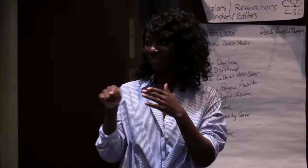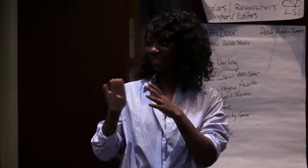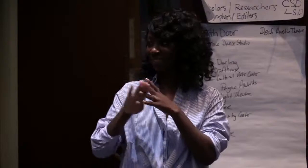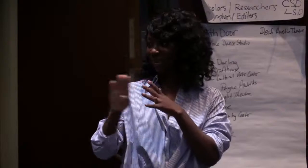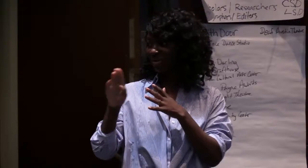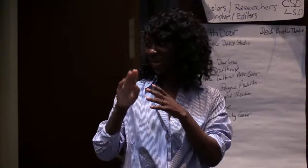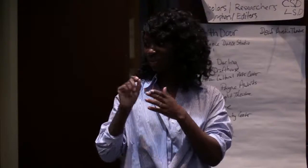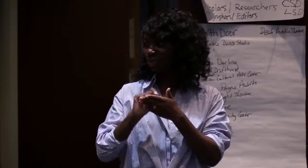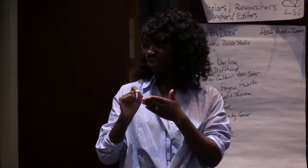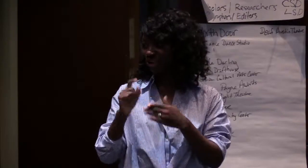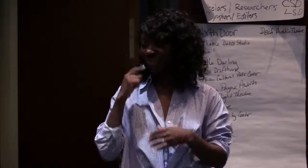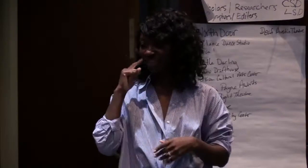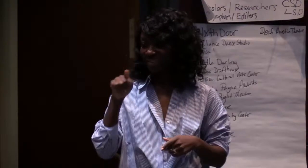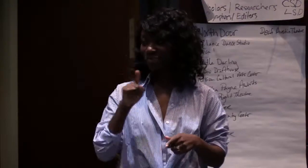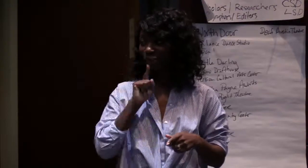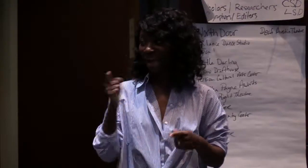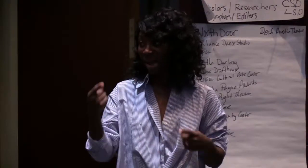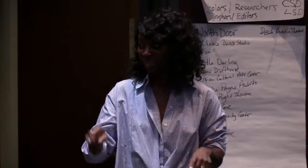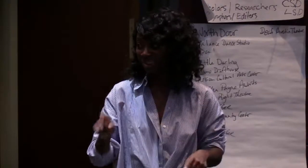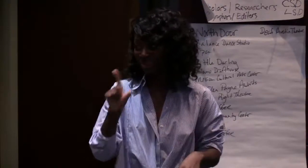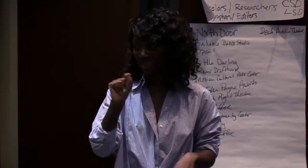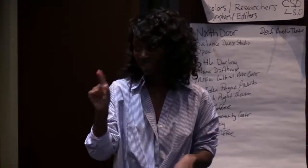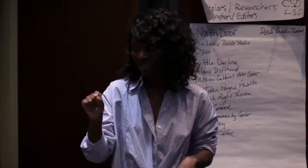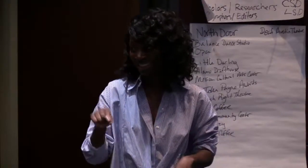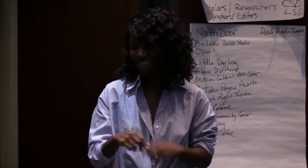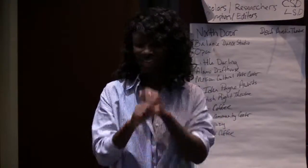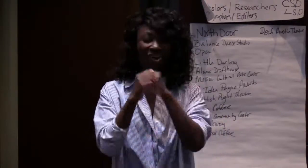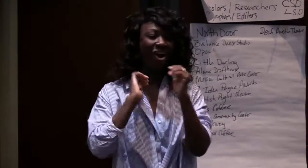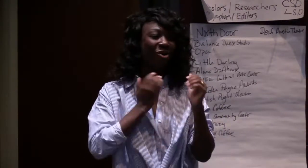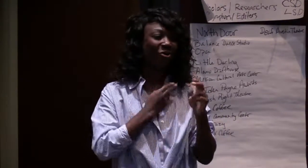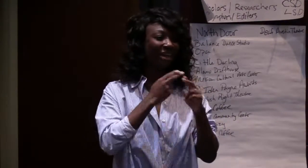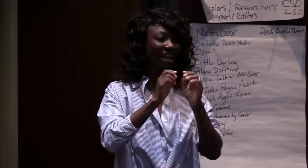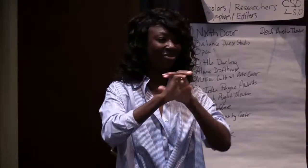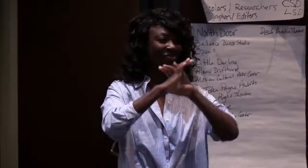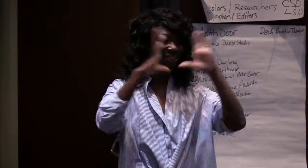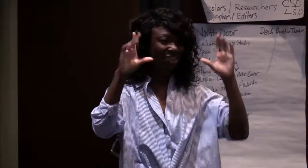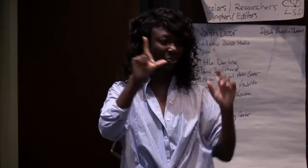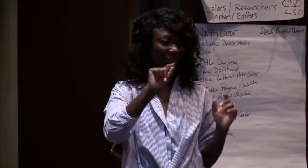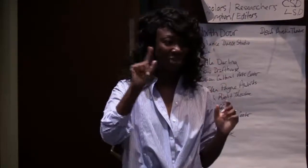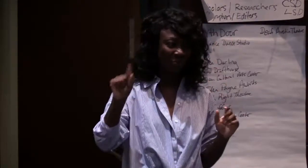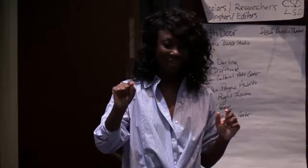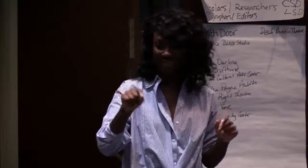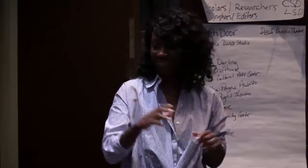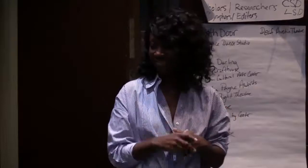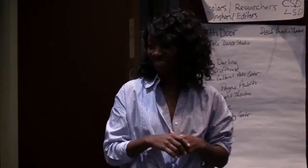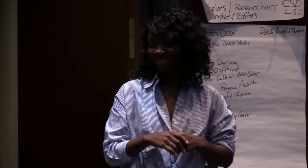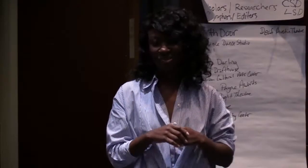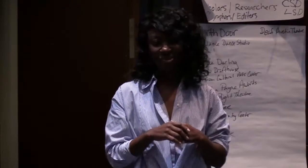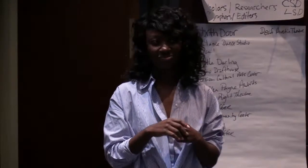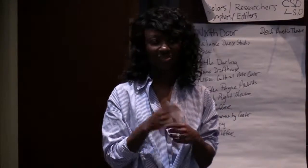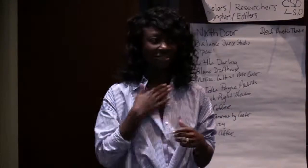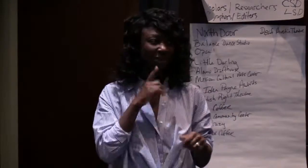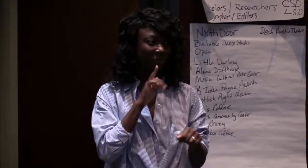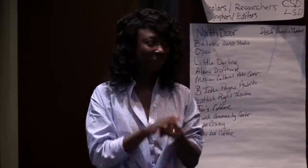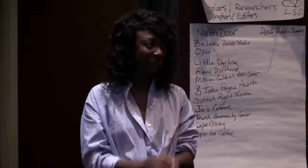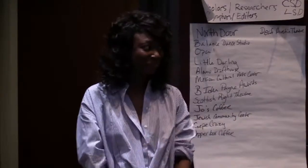I'm very excited to be a part of the writers' retreat and I really wanna see it happen in 2020, that's our vision,